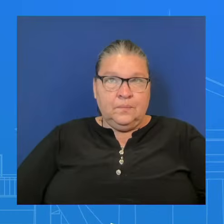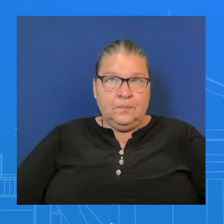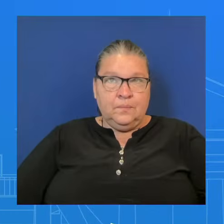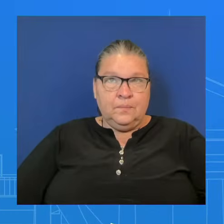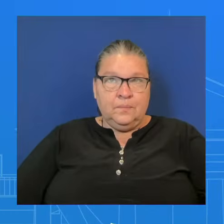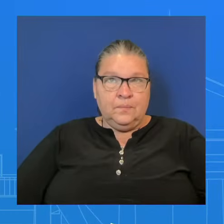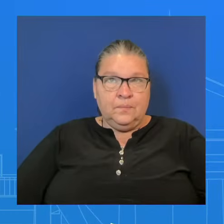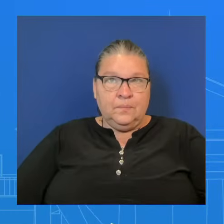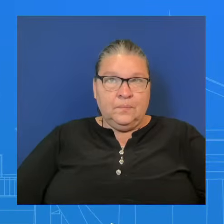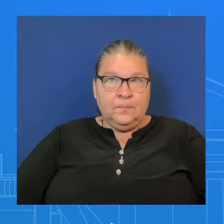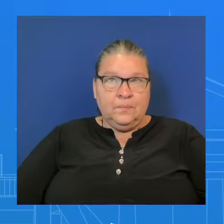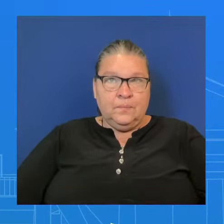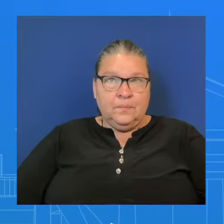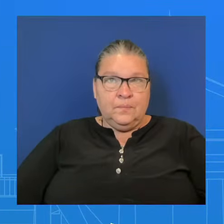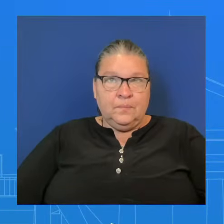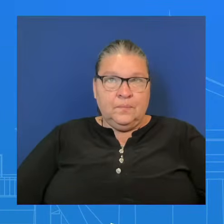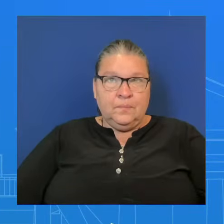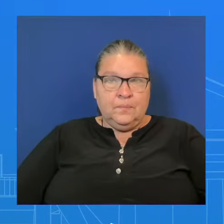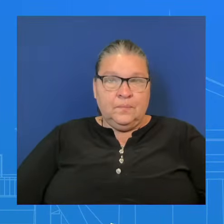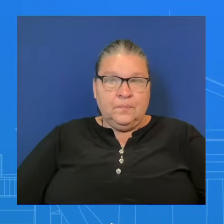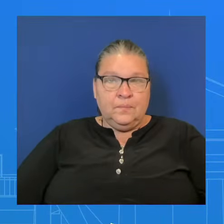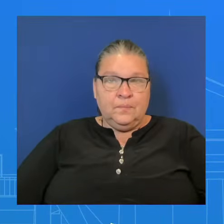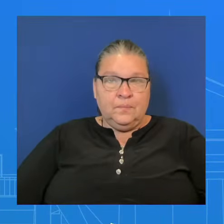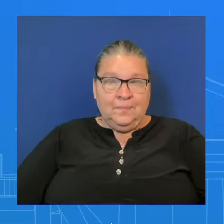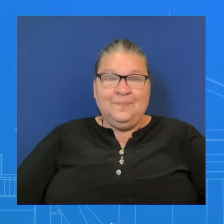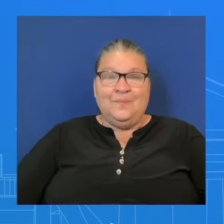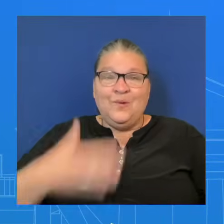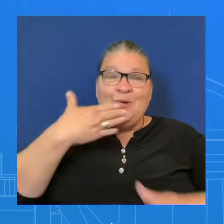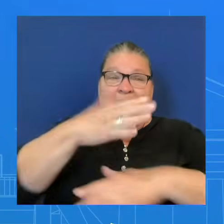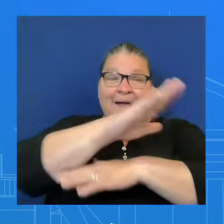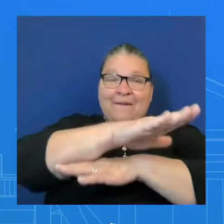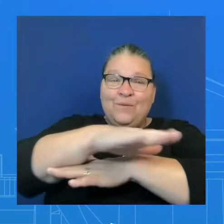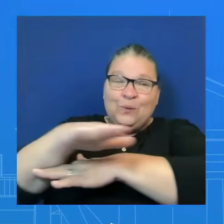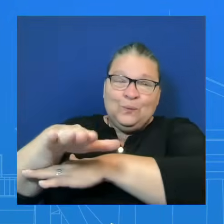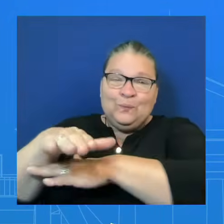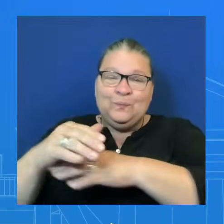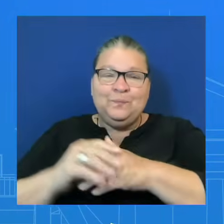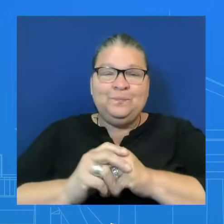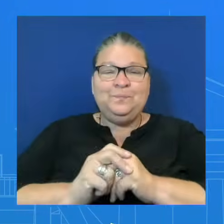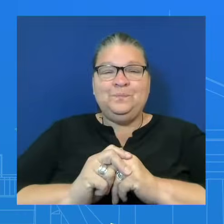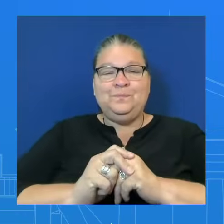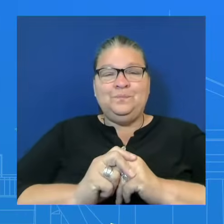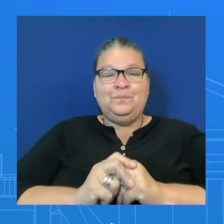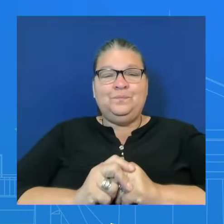Ms. Jean-Pierre: Hi. Good afternoon, everyone. The Press: Good afternoon. Ms. Jean-Pierre: So, with all of the foreign policy news